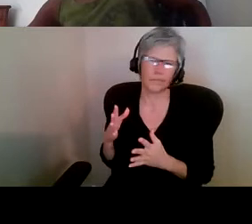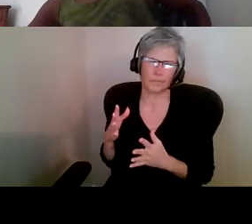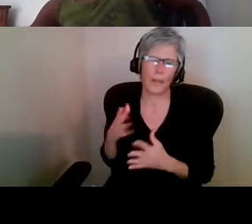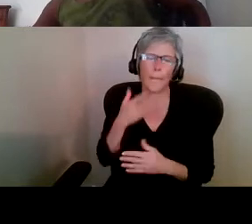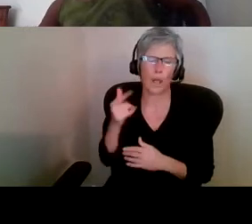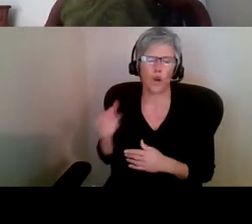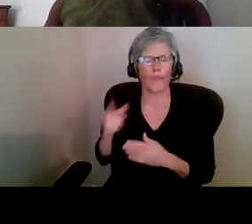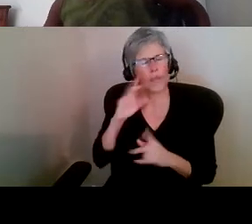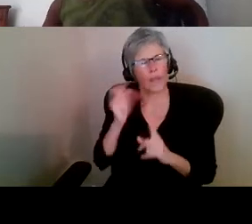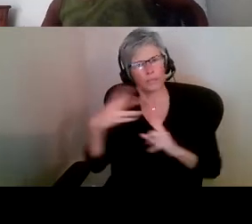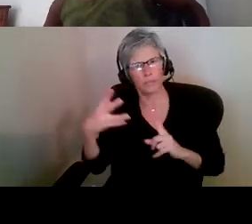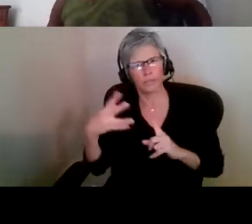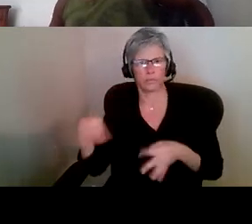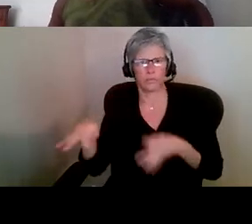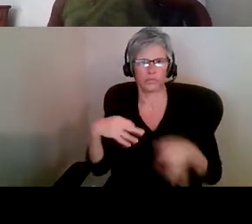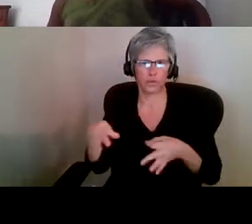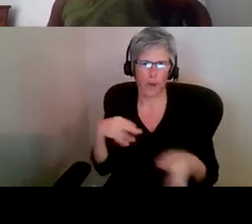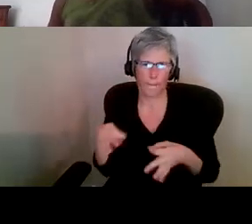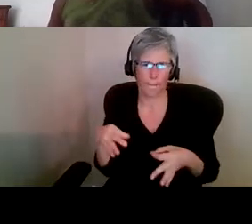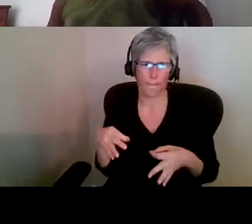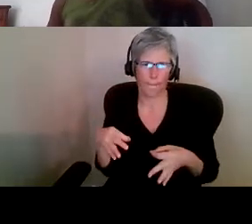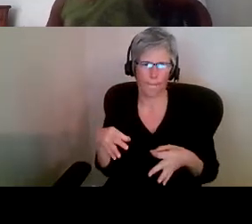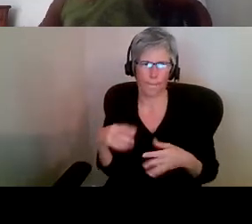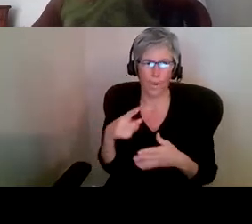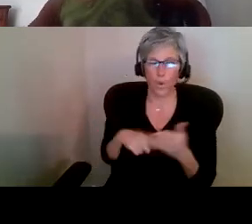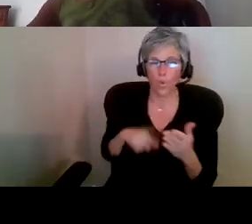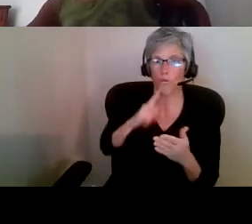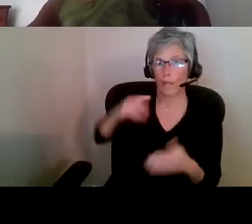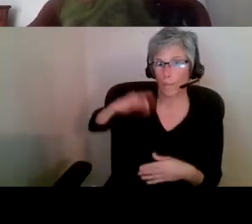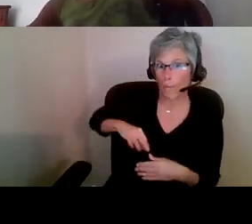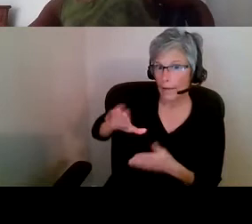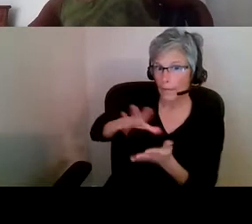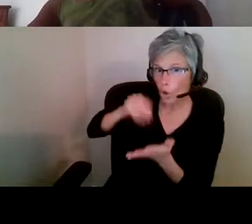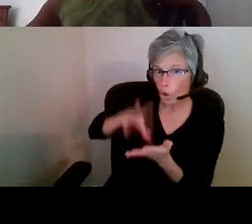regarding what really helped their learning or what really hindered their learning so that